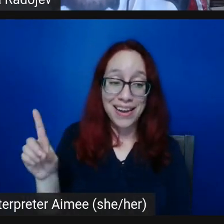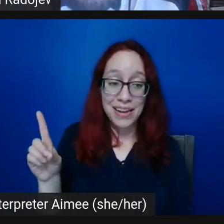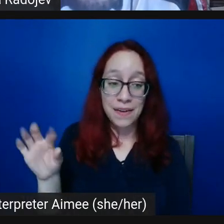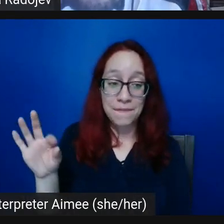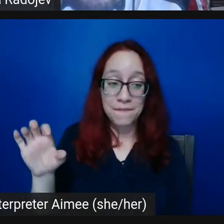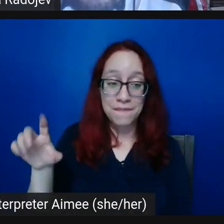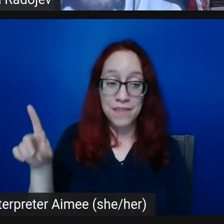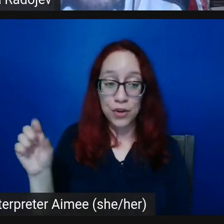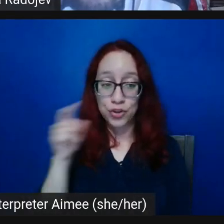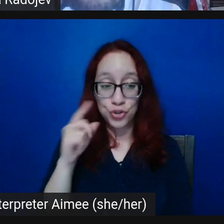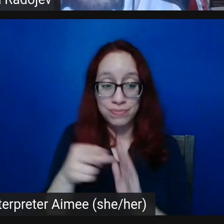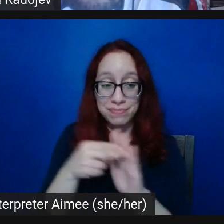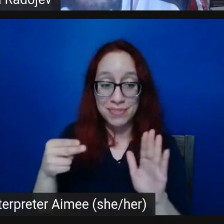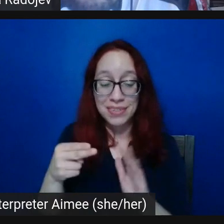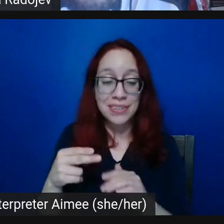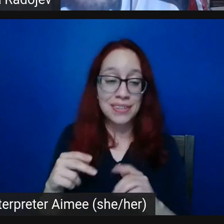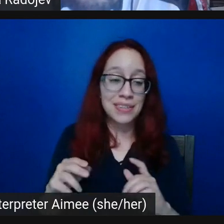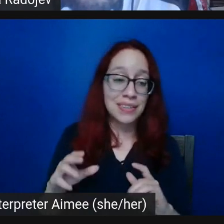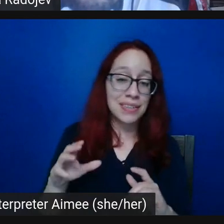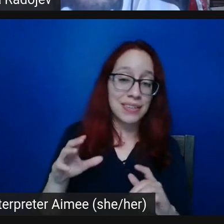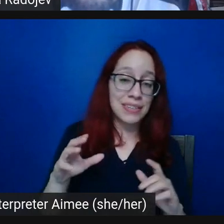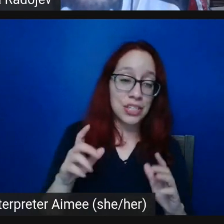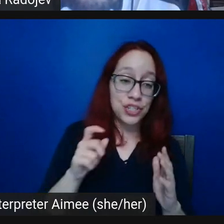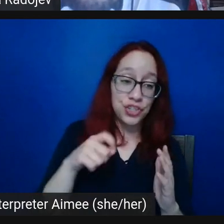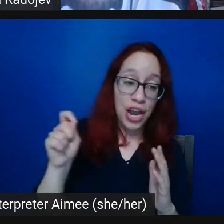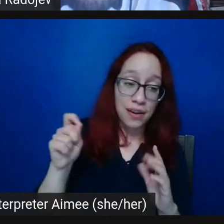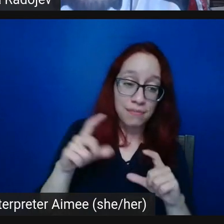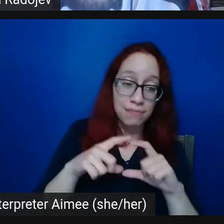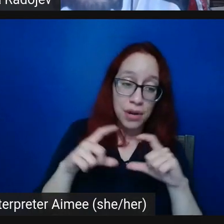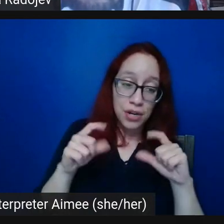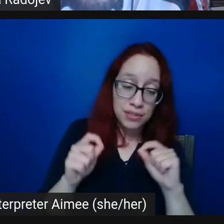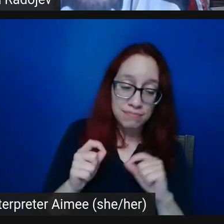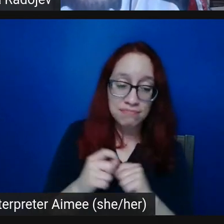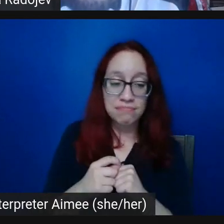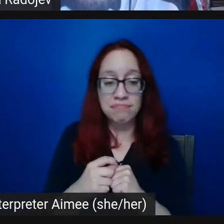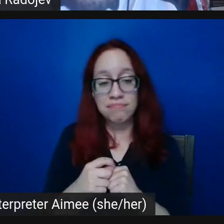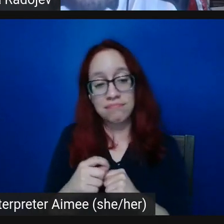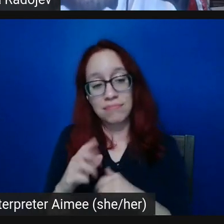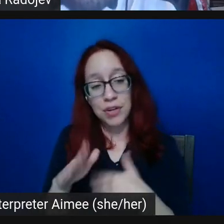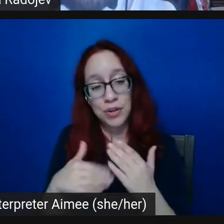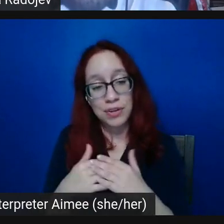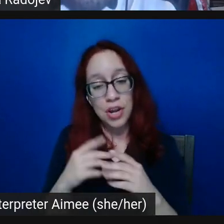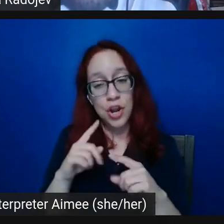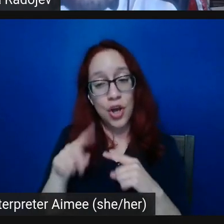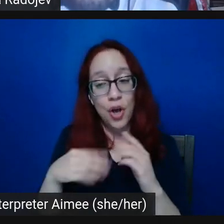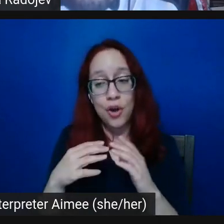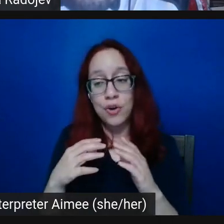Combo boxes, checkboxes that all pictures,